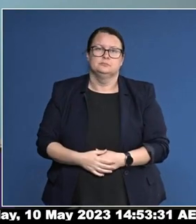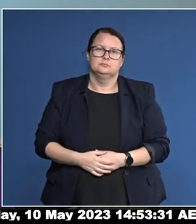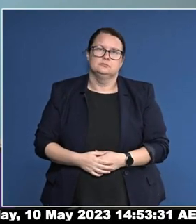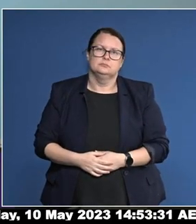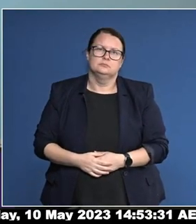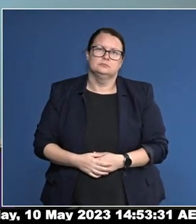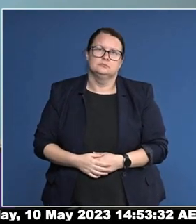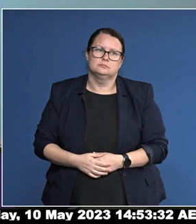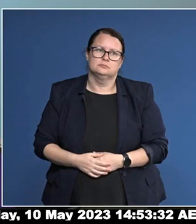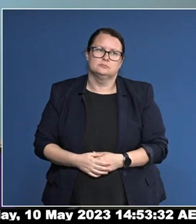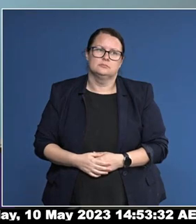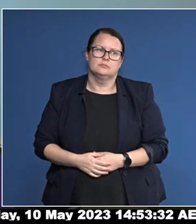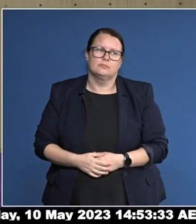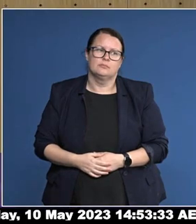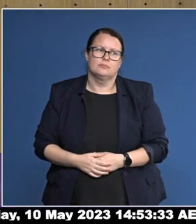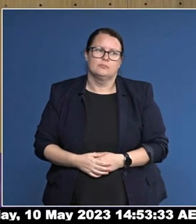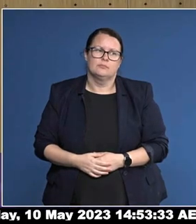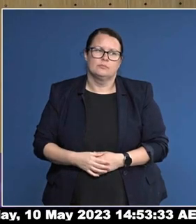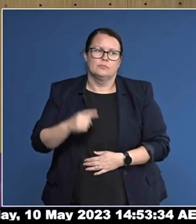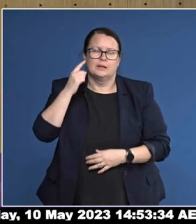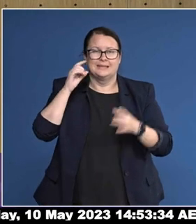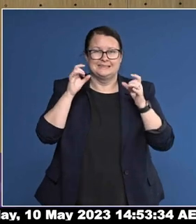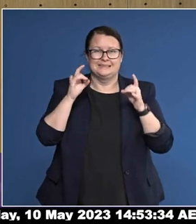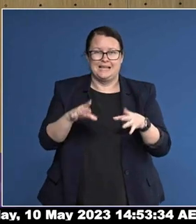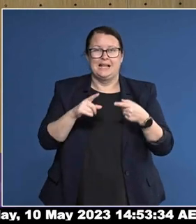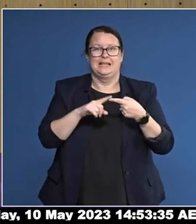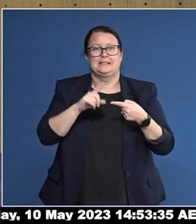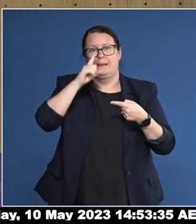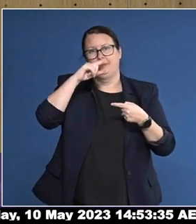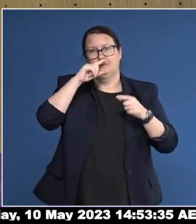I think the starting point is awareness and understanding, and certainly